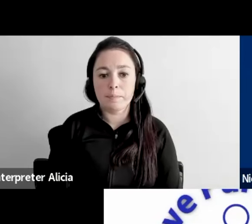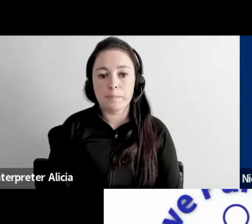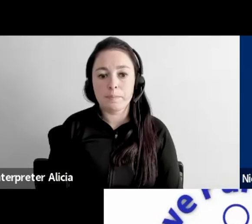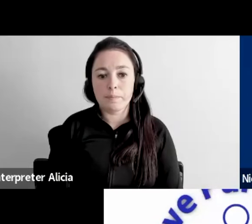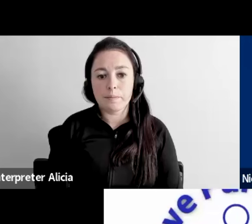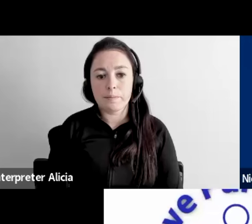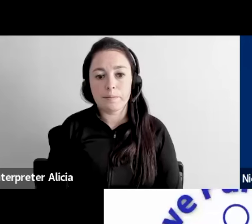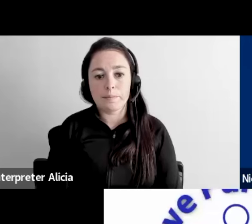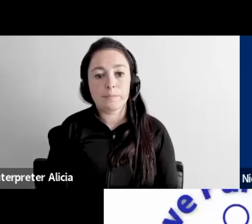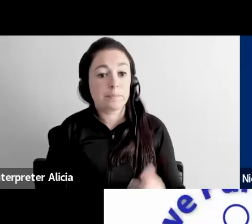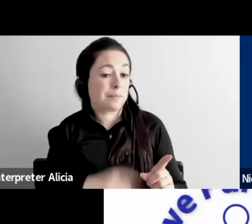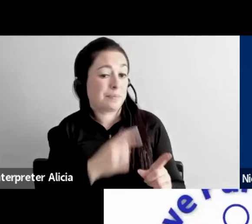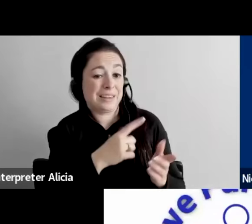Check your bias at the door.